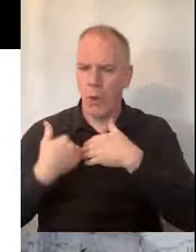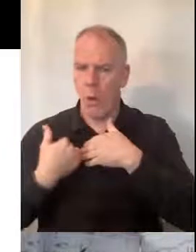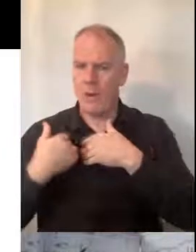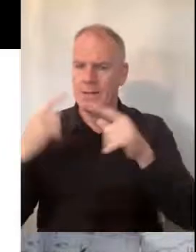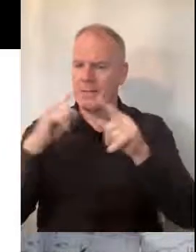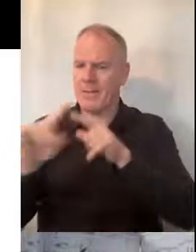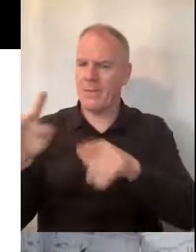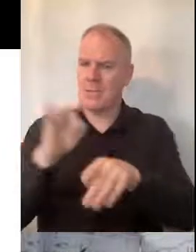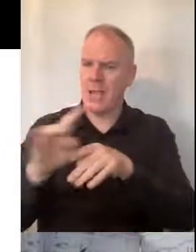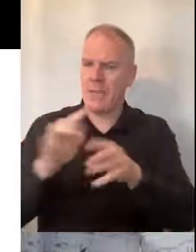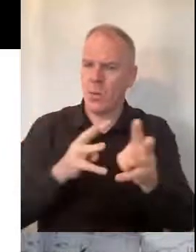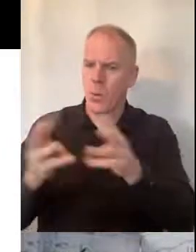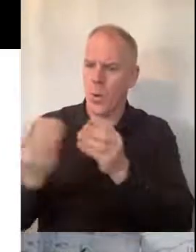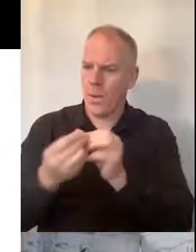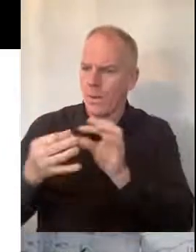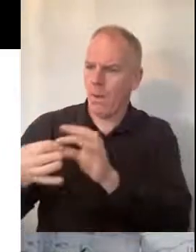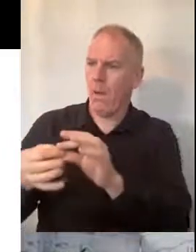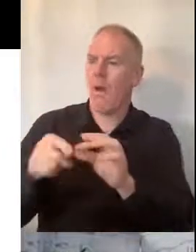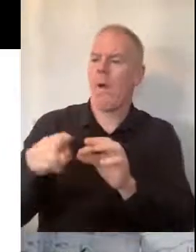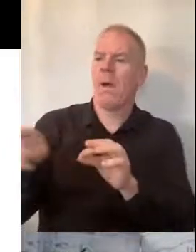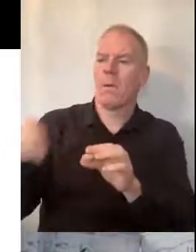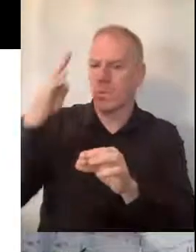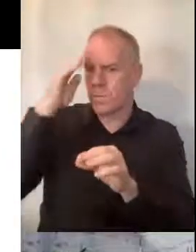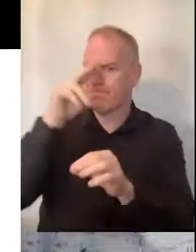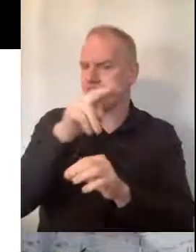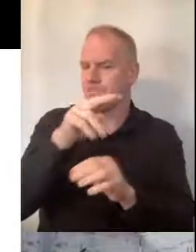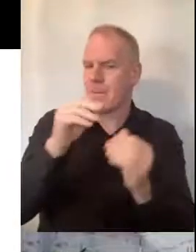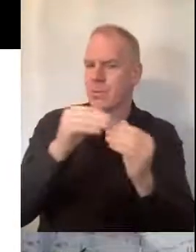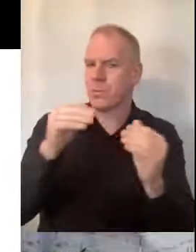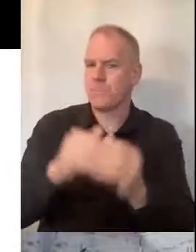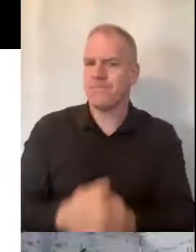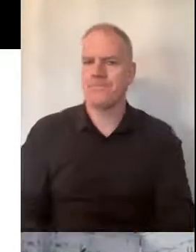that you're working with, and you're involved with.